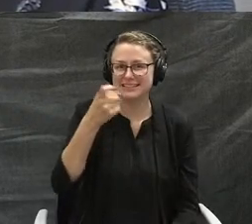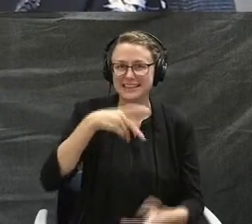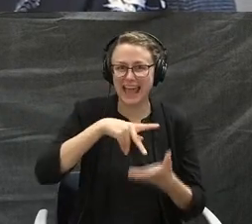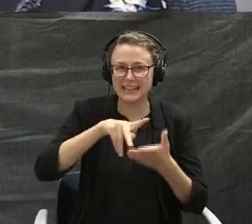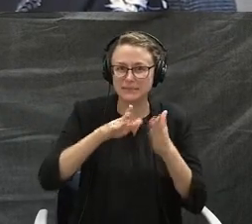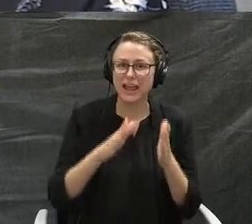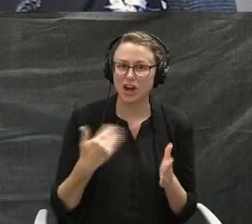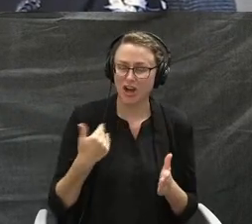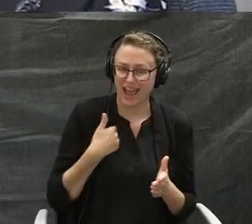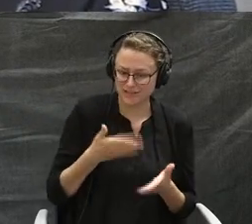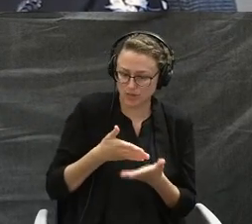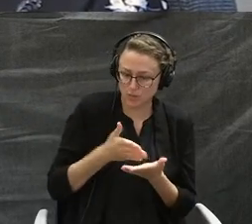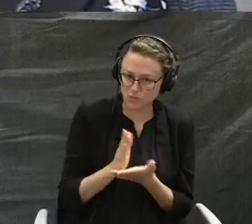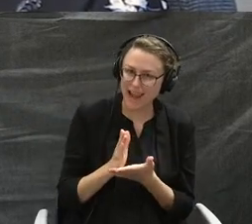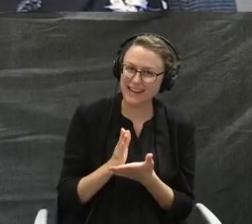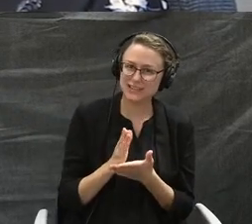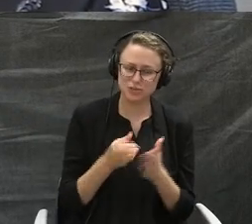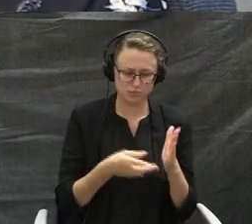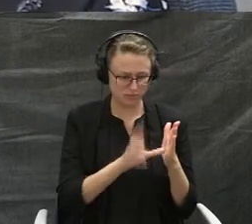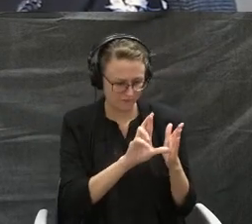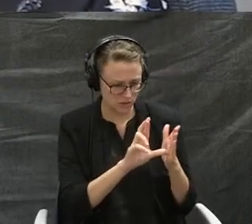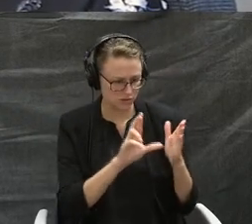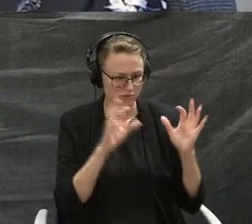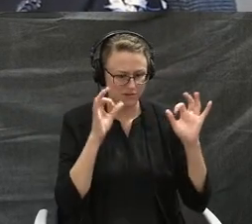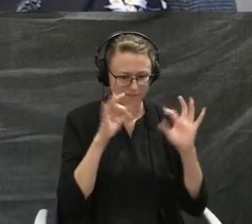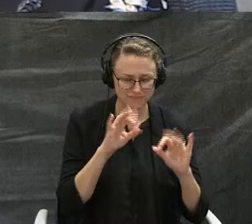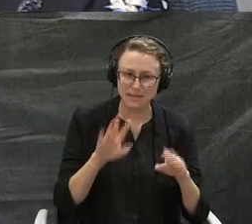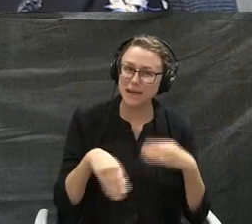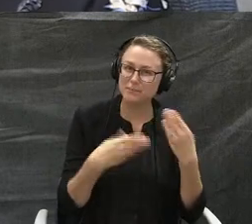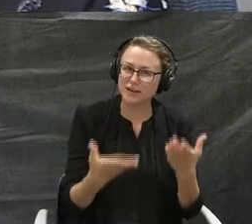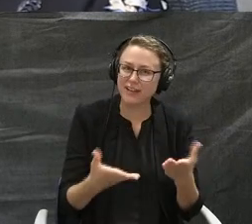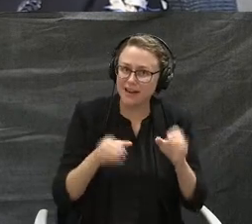options and provide feedback regarding the potential impact on their community and their